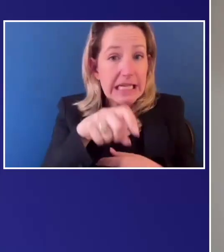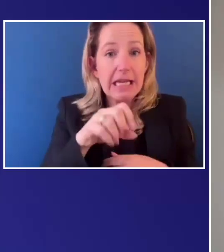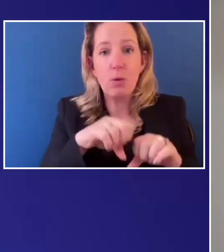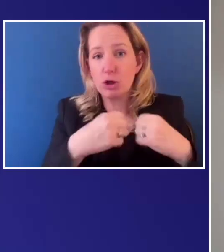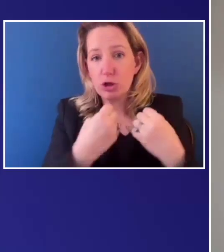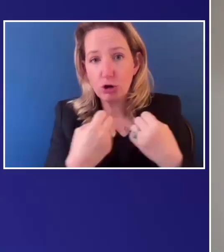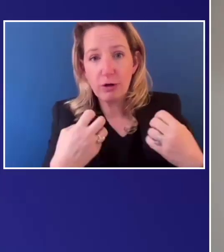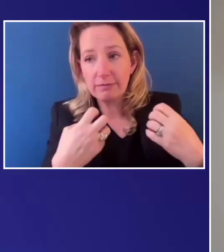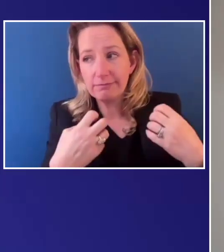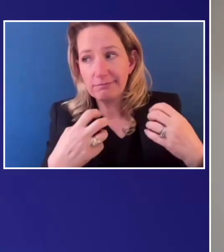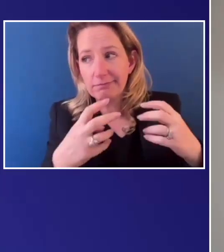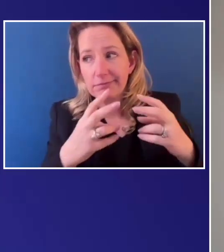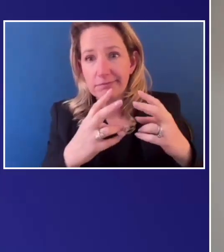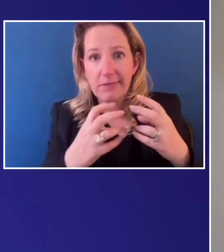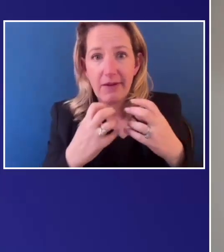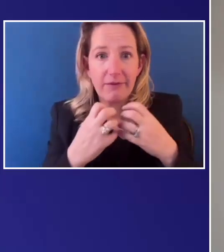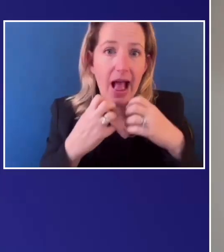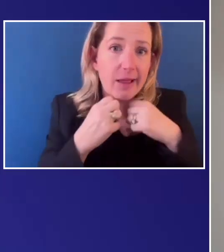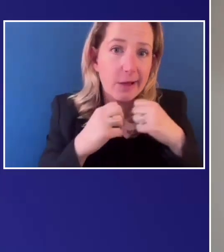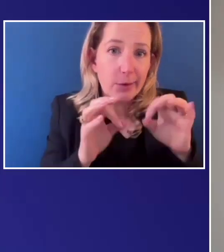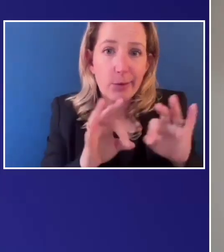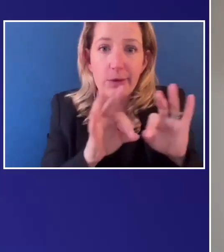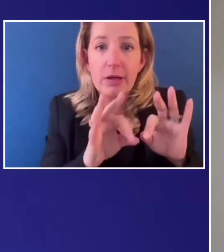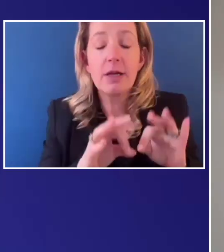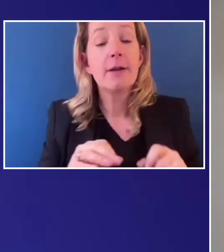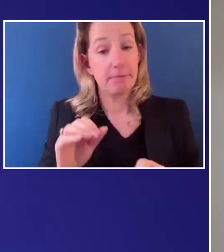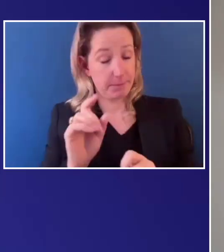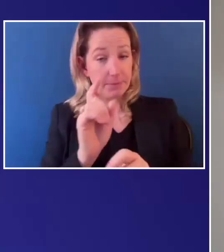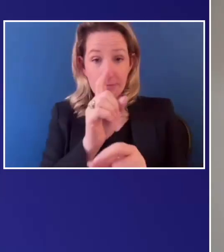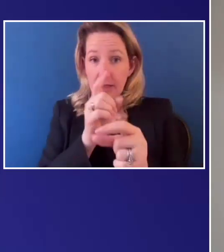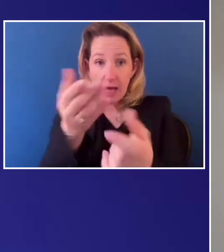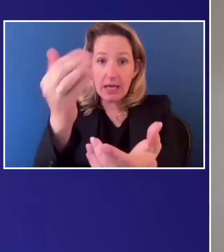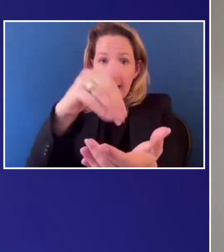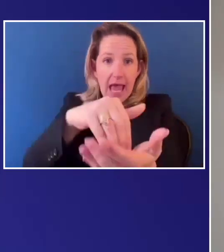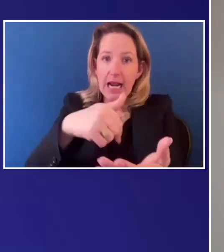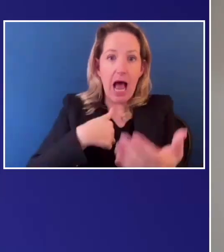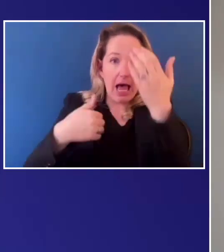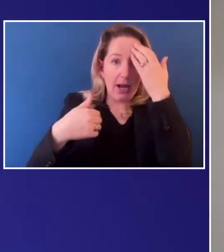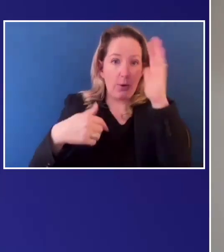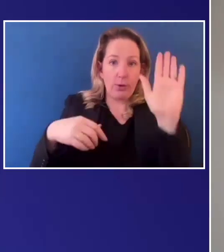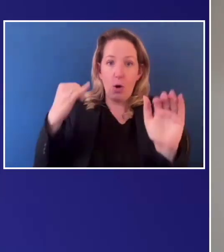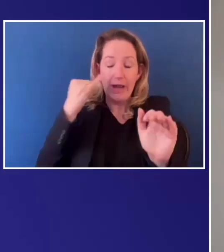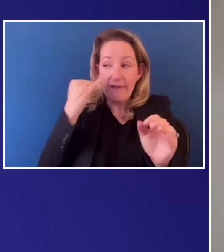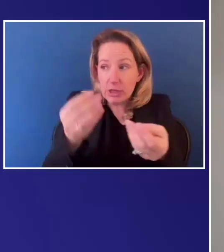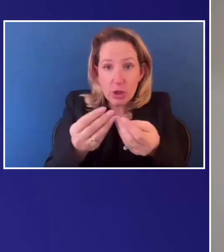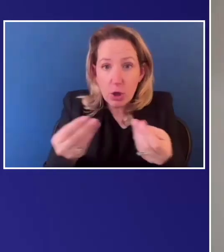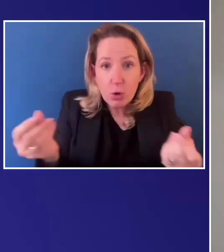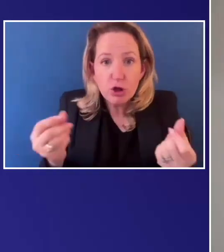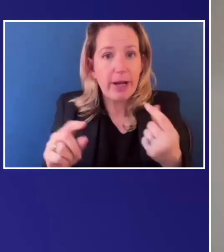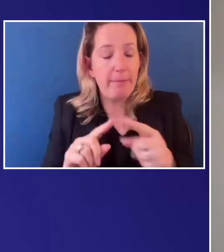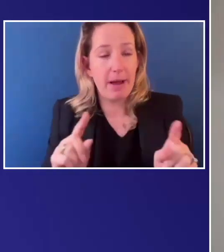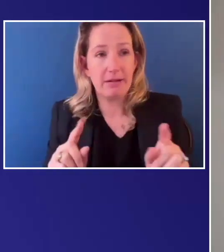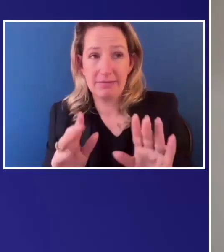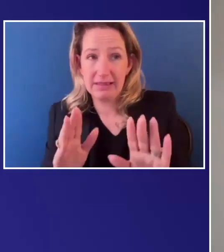Again, like I, like I prefaced, I don't know that there's a solution to that, it's simply a concern of an ancillary